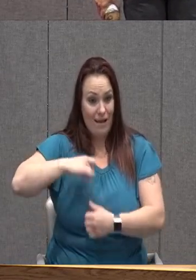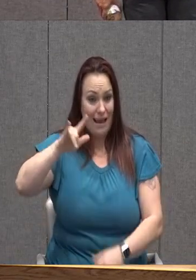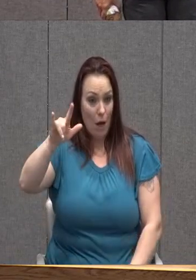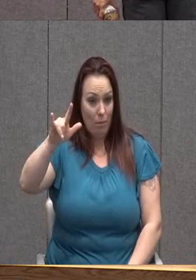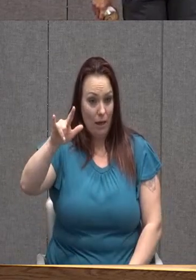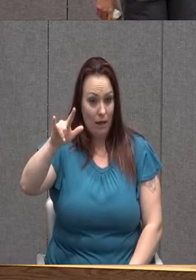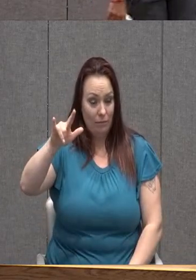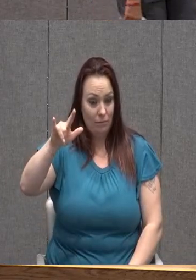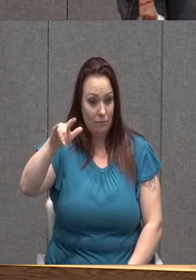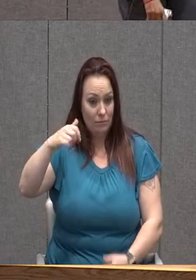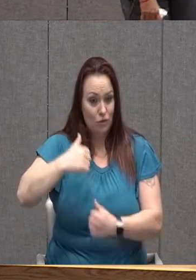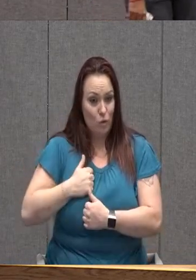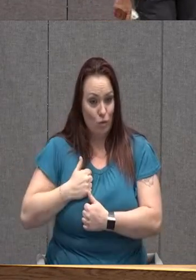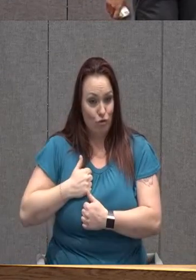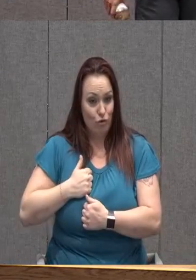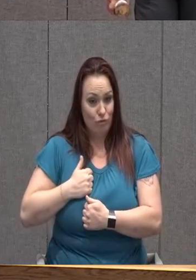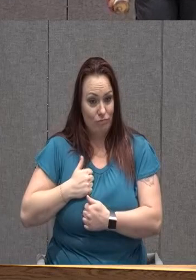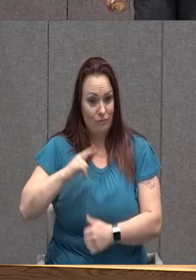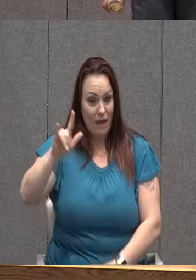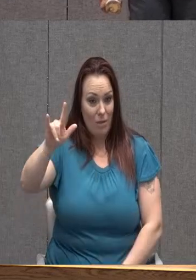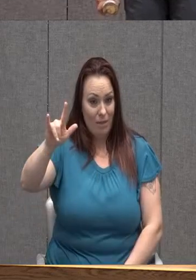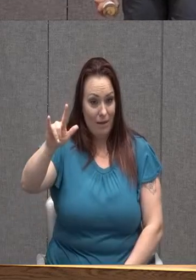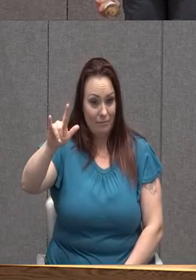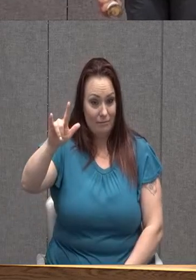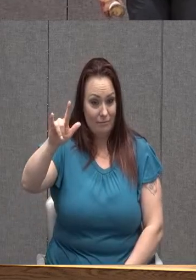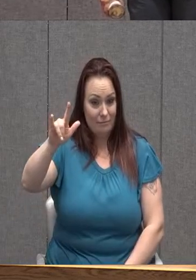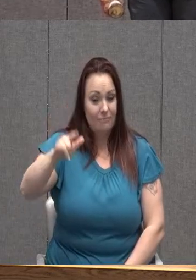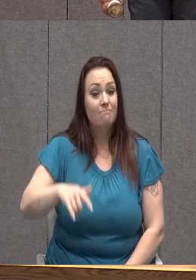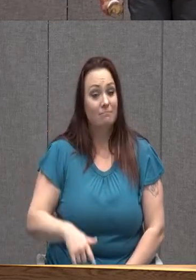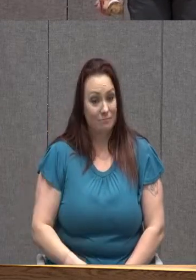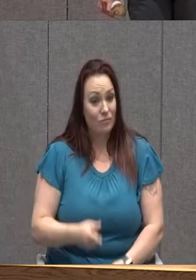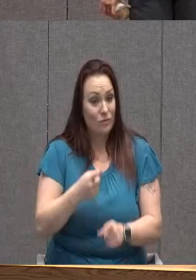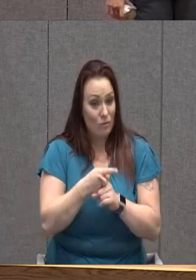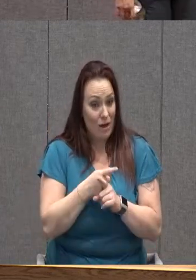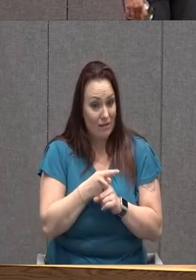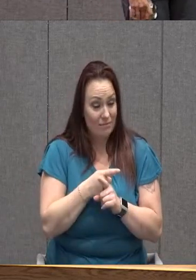soldier, airplane, and when we're doing these exercises,